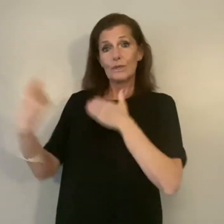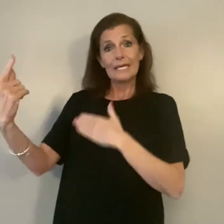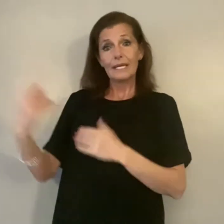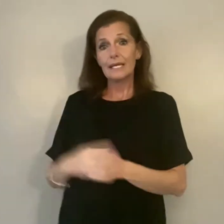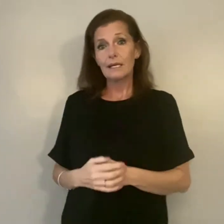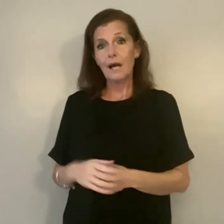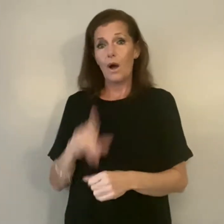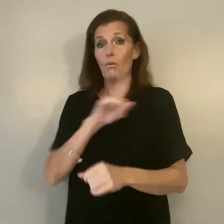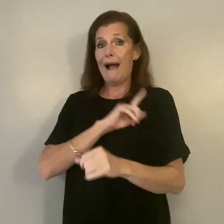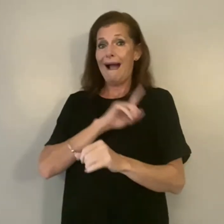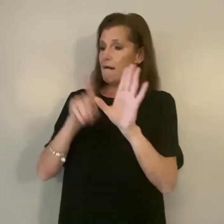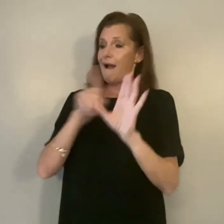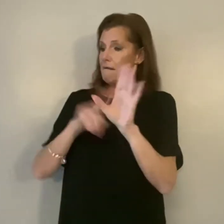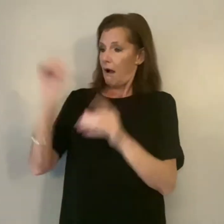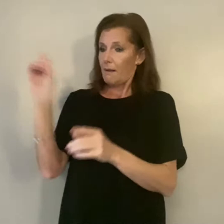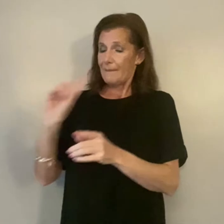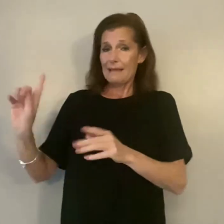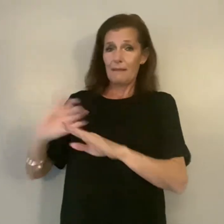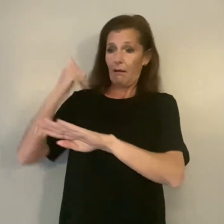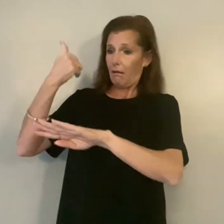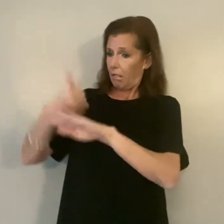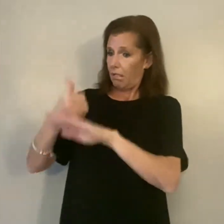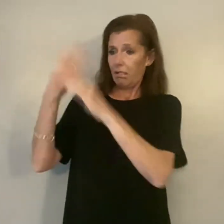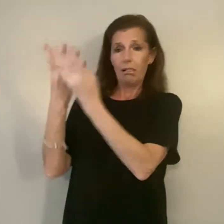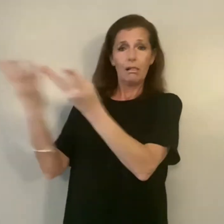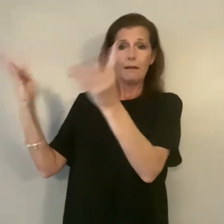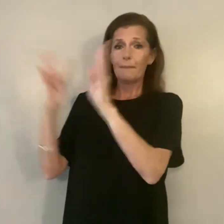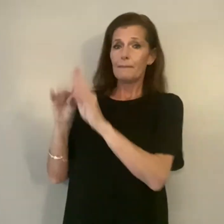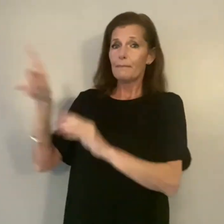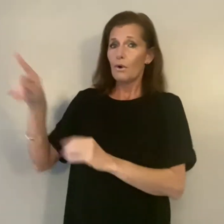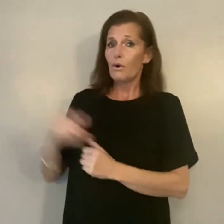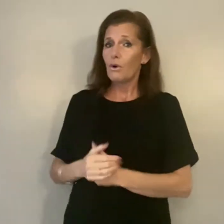in terms of putting young people at the heart of the makeup of its board.